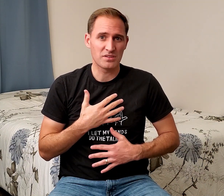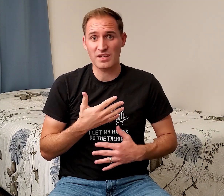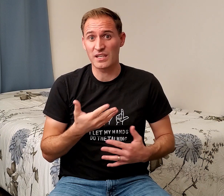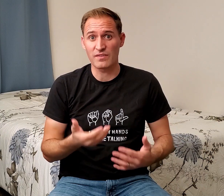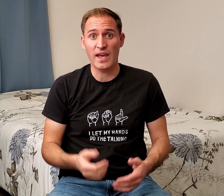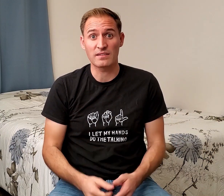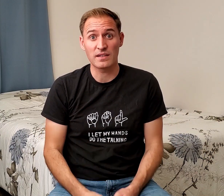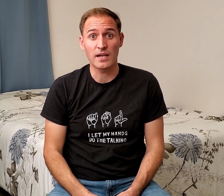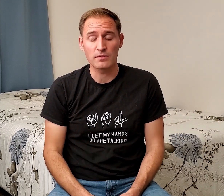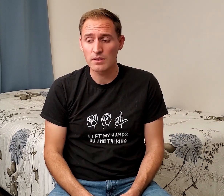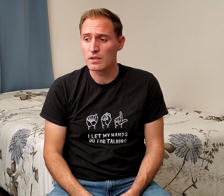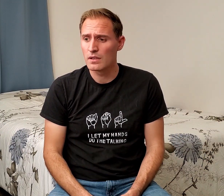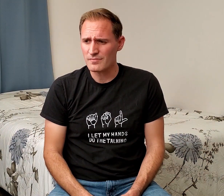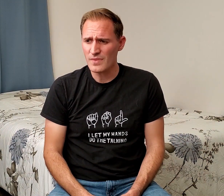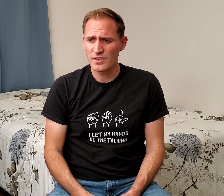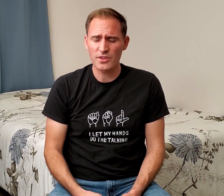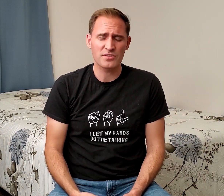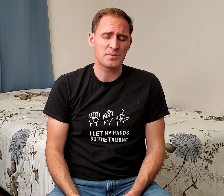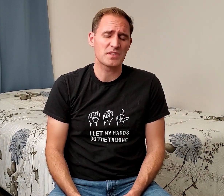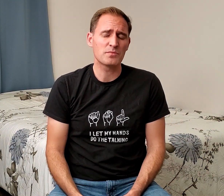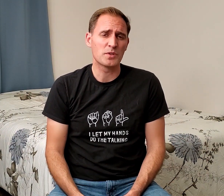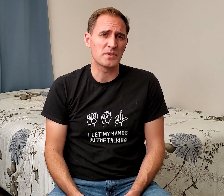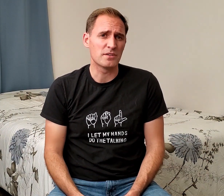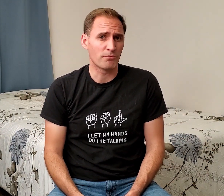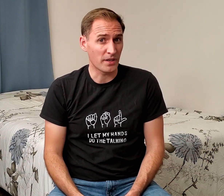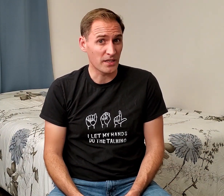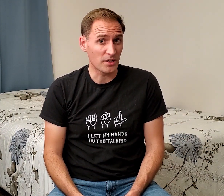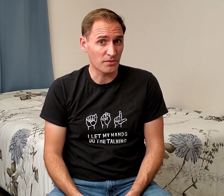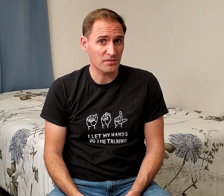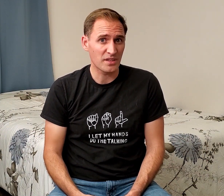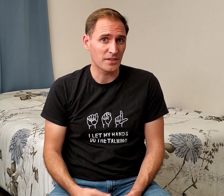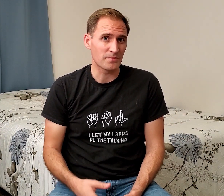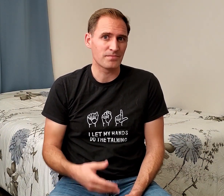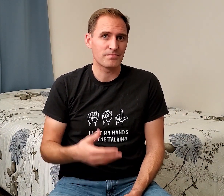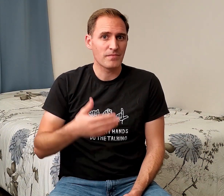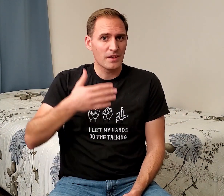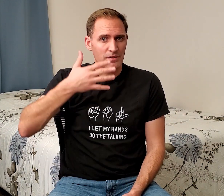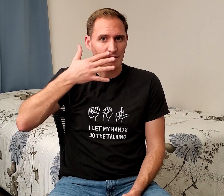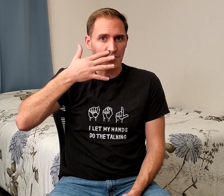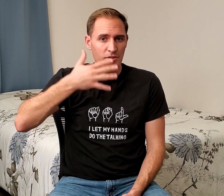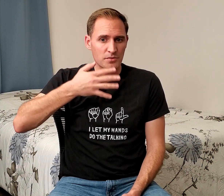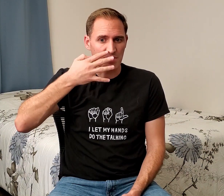just kind of act it out. Another symptom would be runny nose so you would just